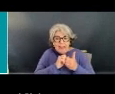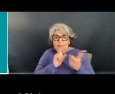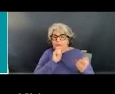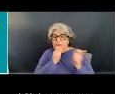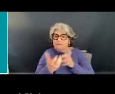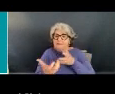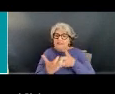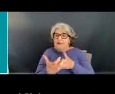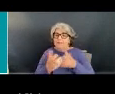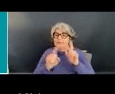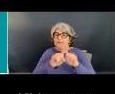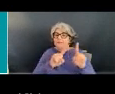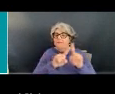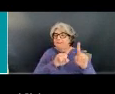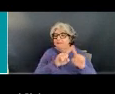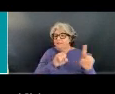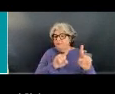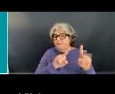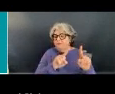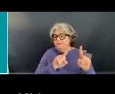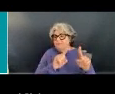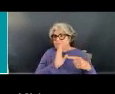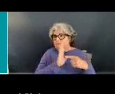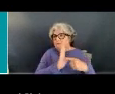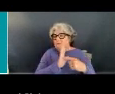in other in other scenarios, do you think? Sure. Yeah.